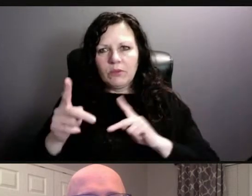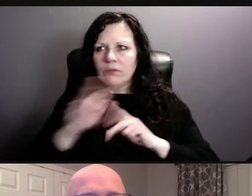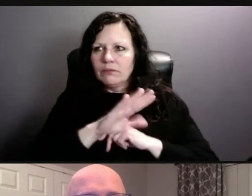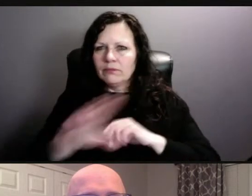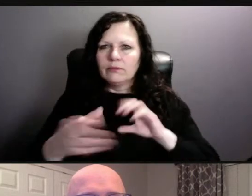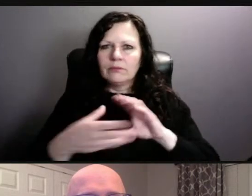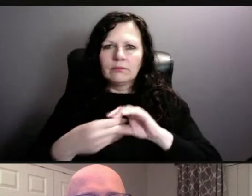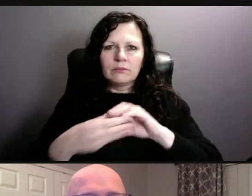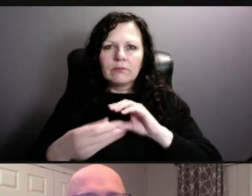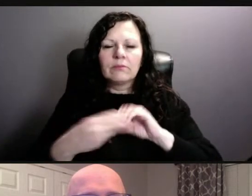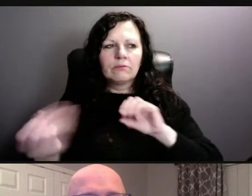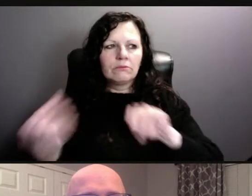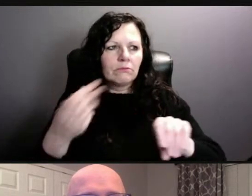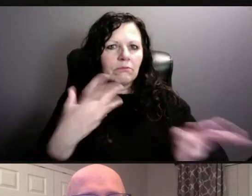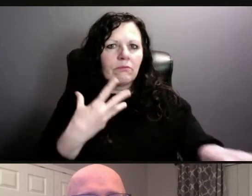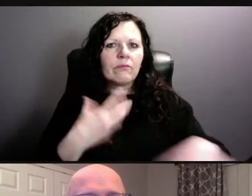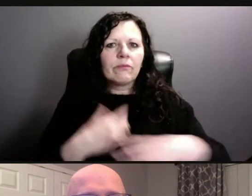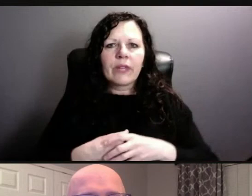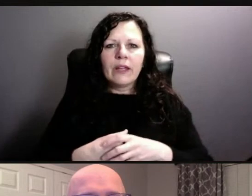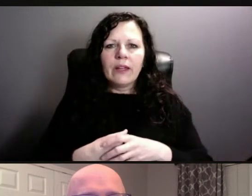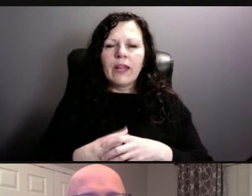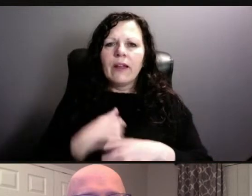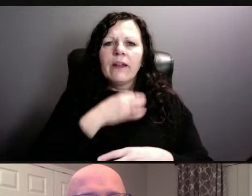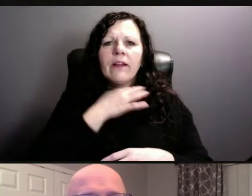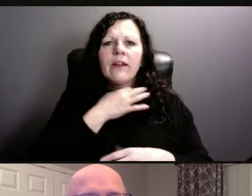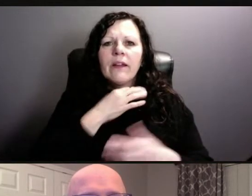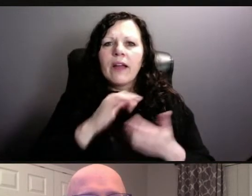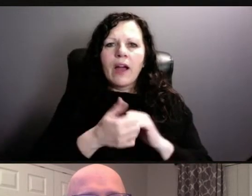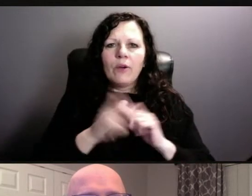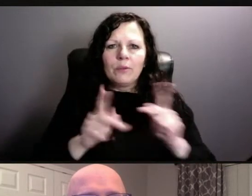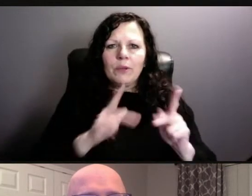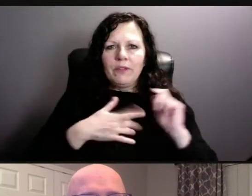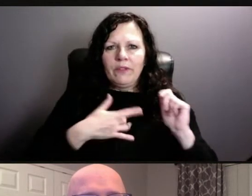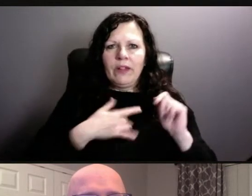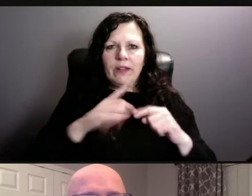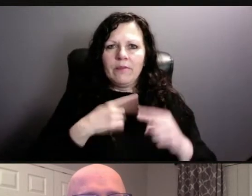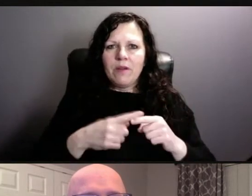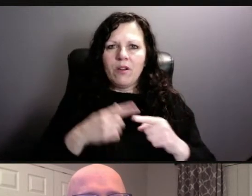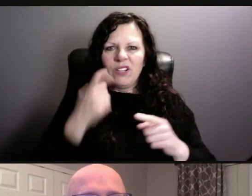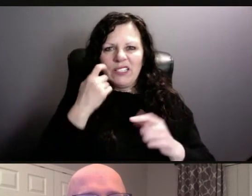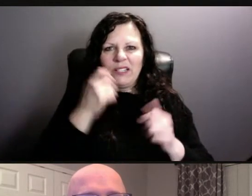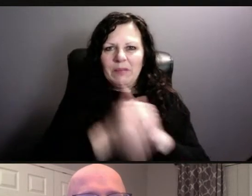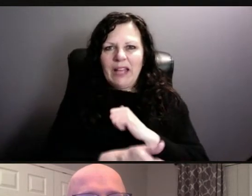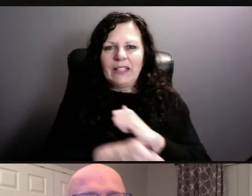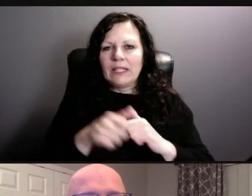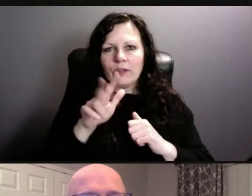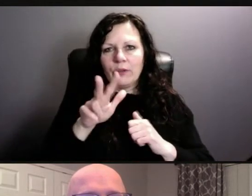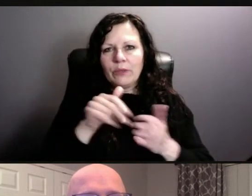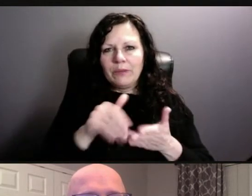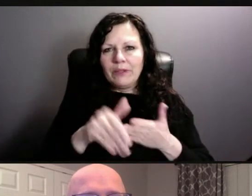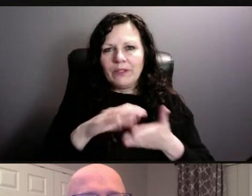GO. WE DO NEED TO DO SOME FOCUS GROUPS AND GET SOME FEEDBACK.